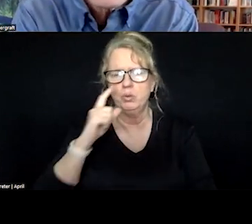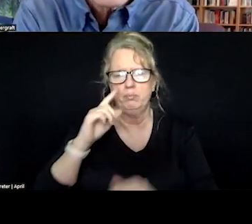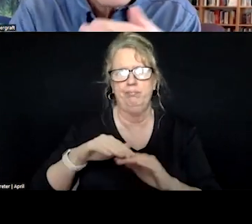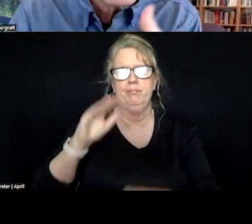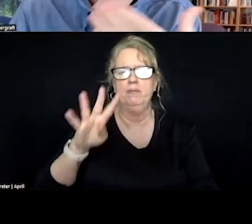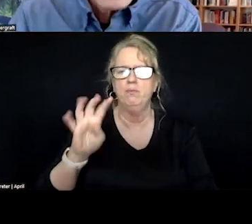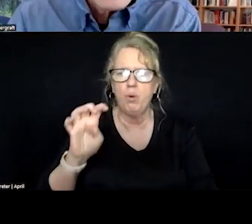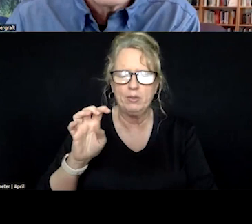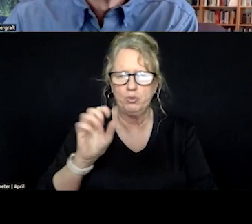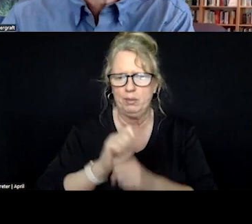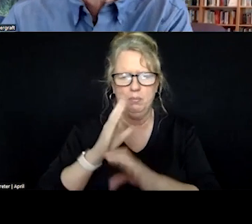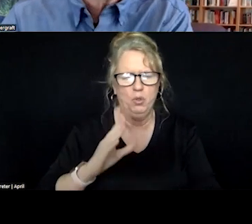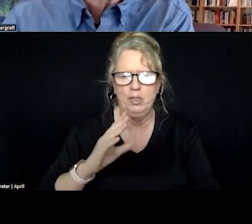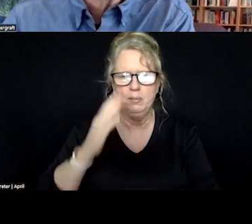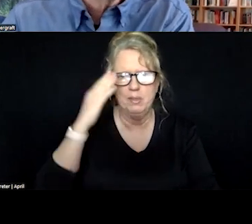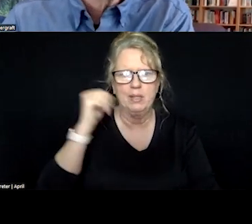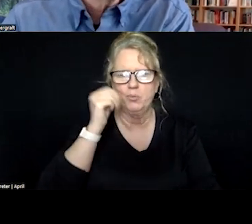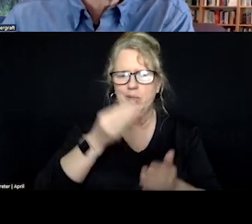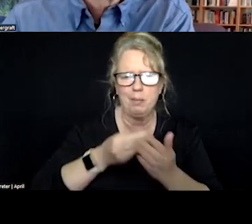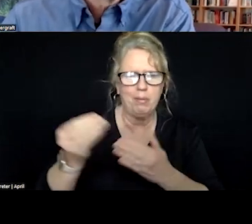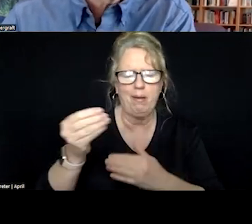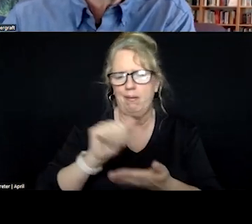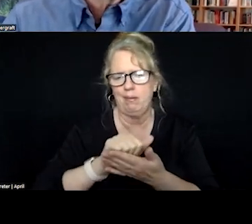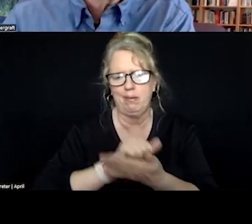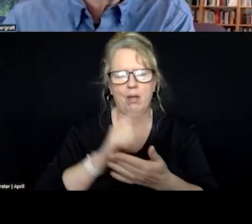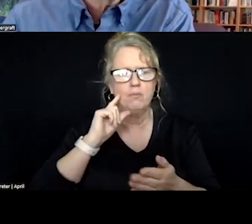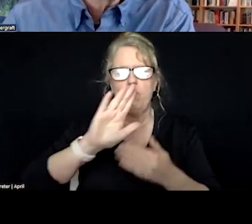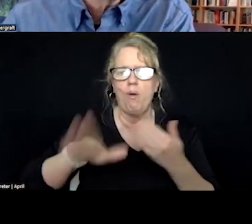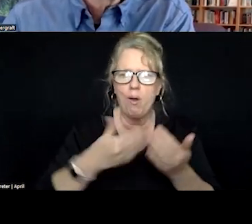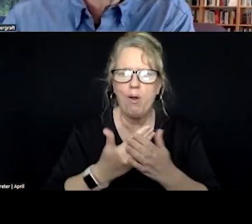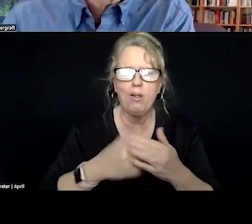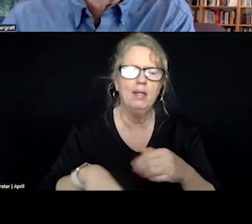USE BECAUSE WE ARE NOT BUYING ACCOUNTS FOR ALL OF THEM.